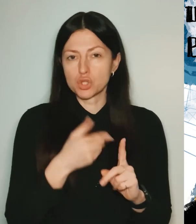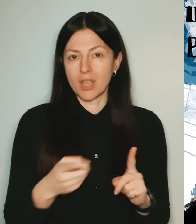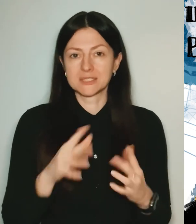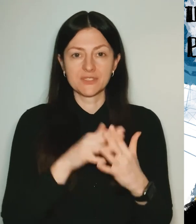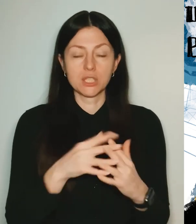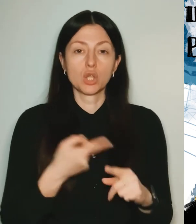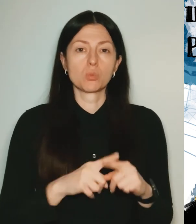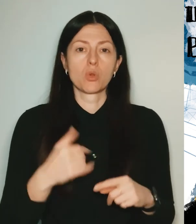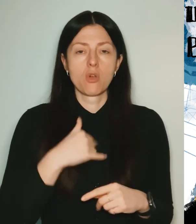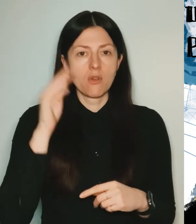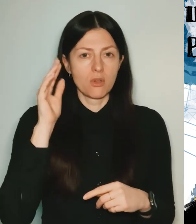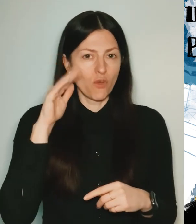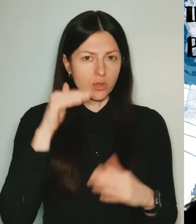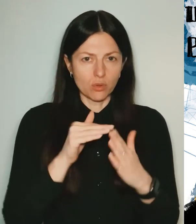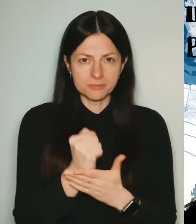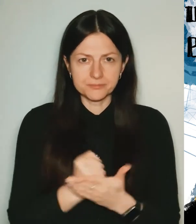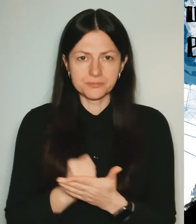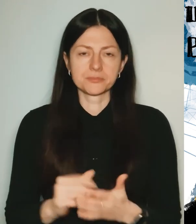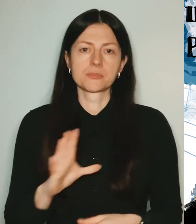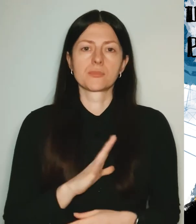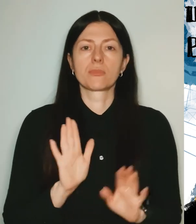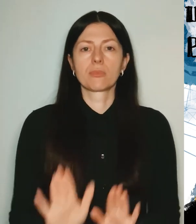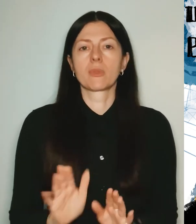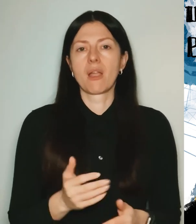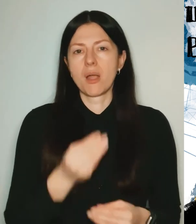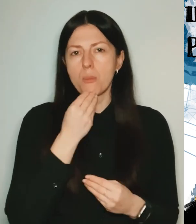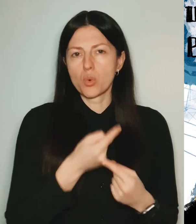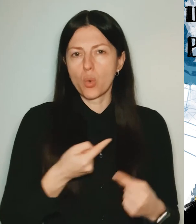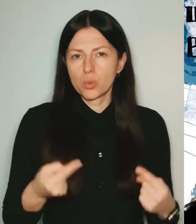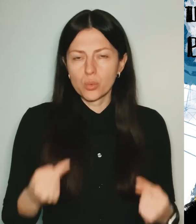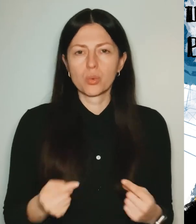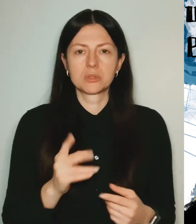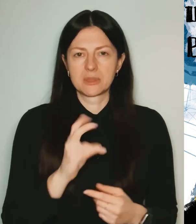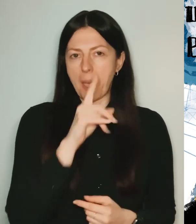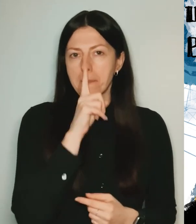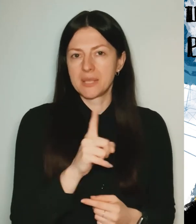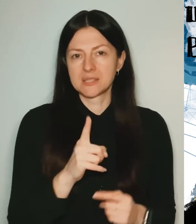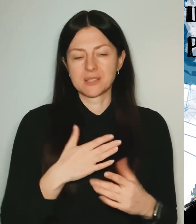So I had some food and water supplies reserved to meet my needs for some time.